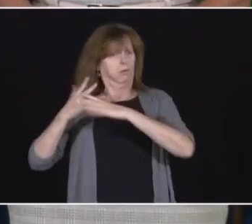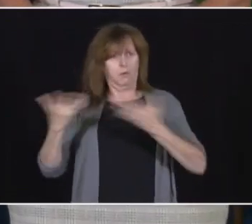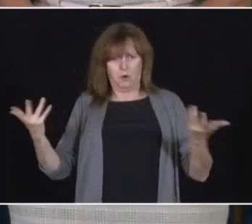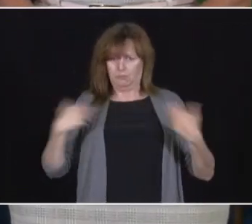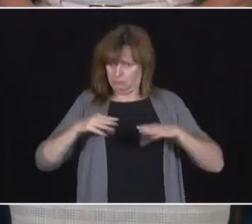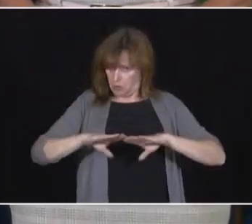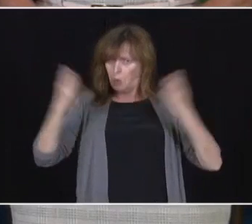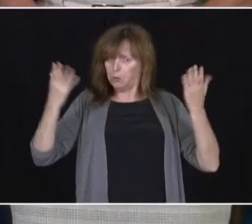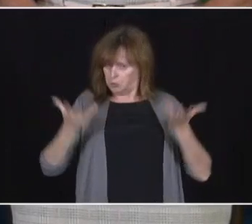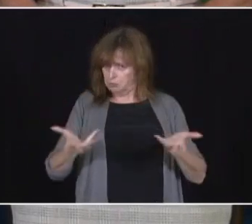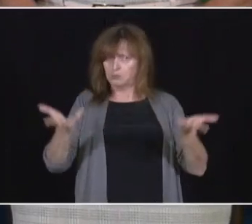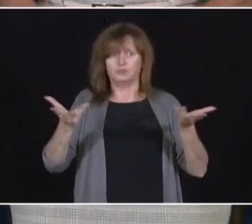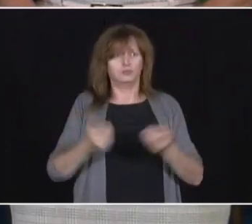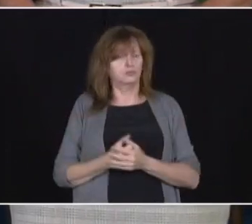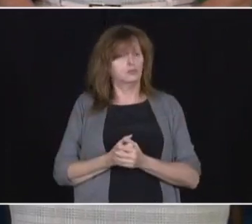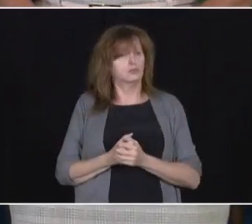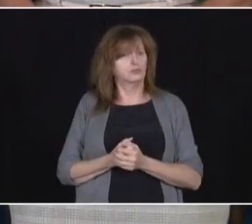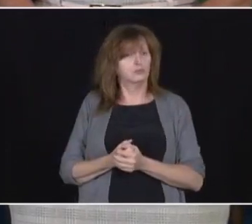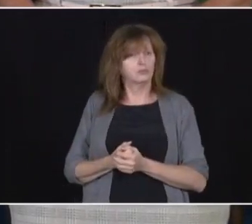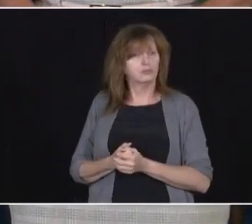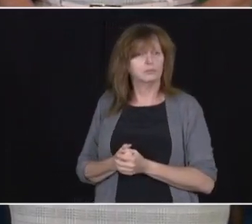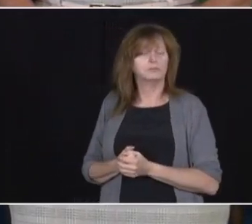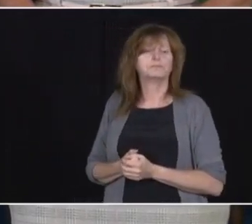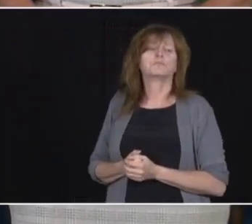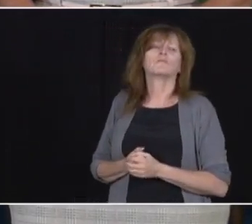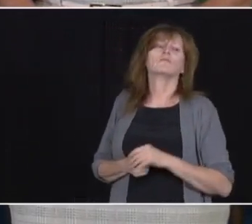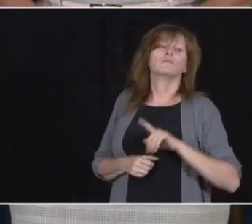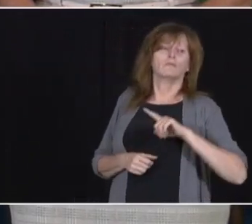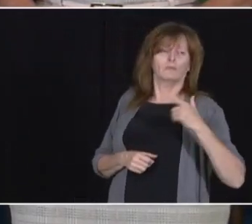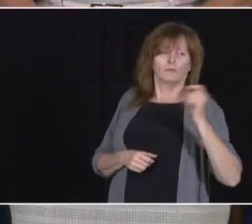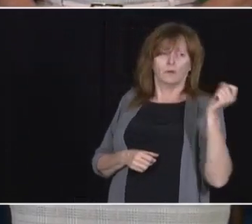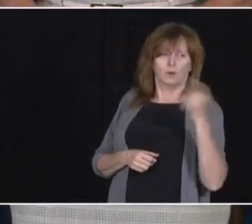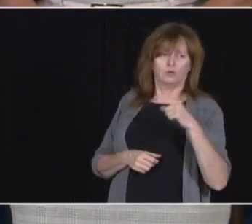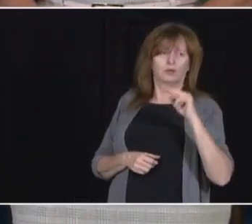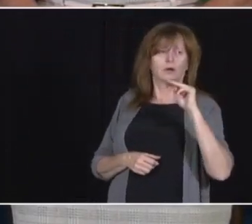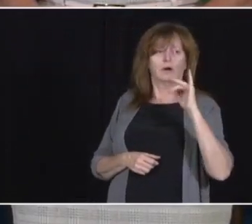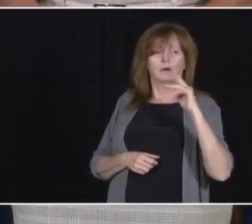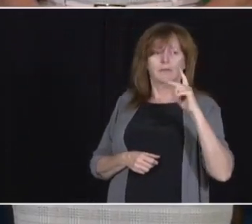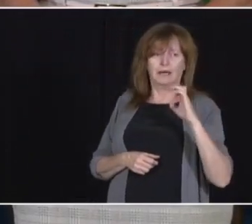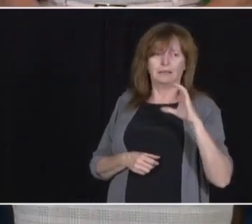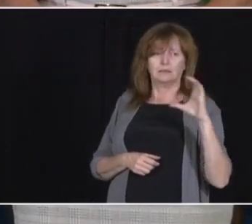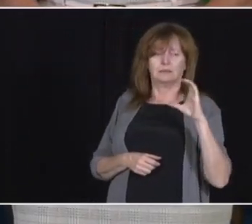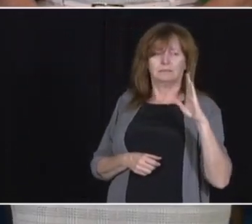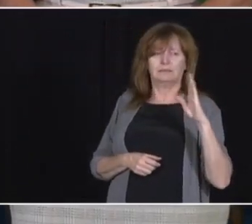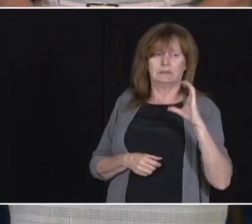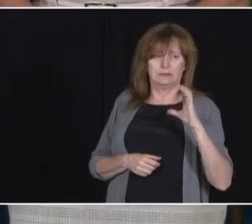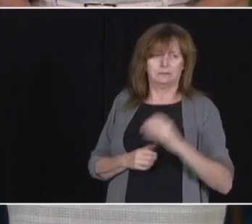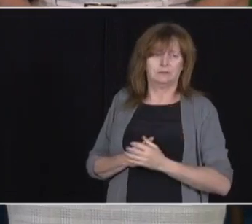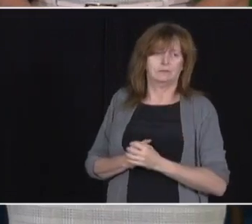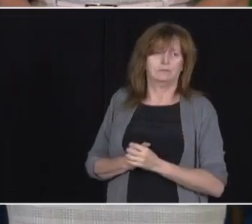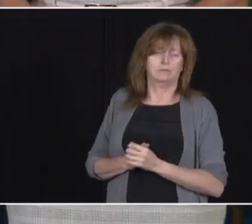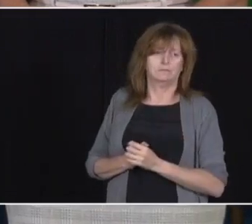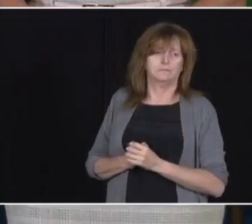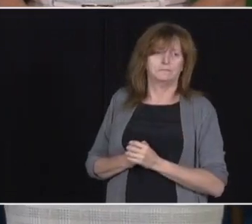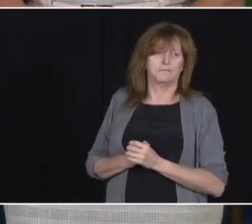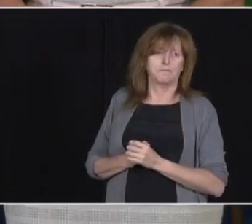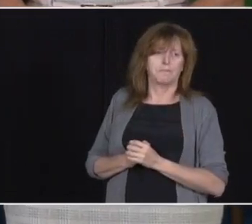I never close the door on any idea, by the way. Next question. Next question comes from CBC. Please go ahead. Hi.